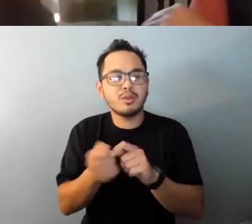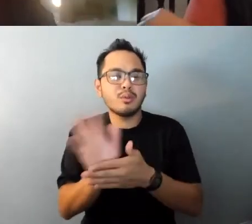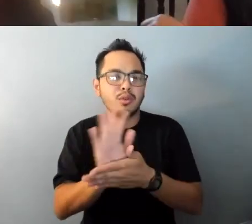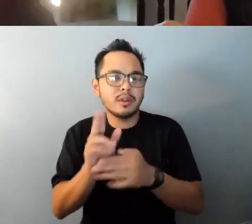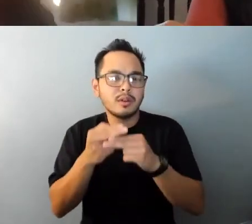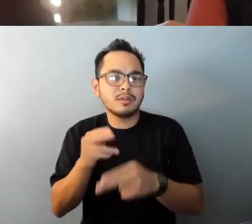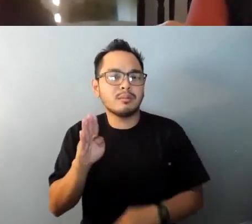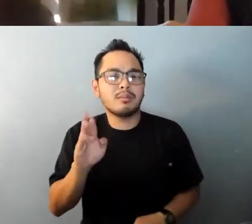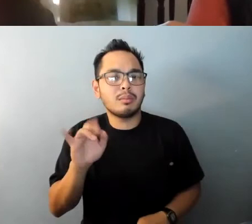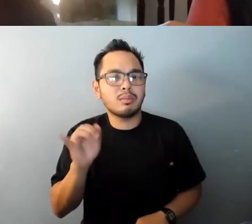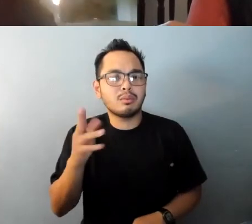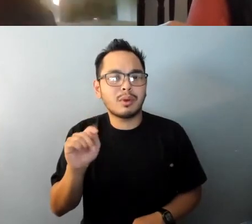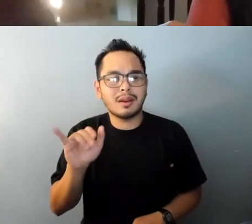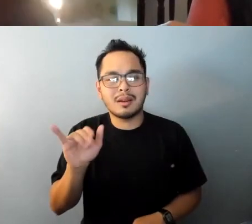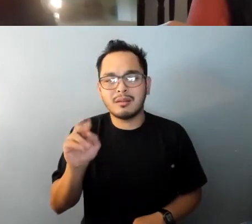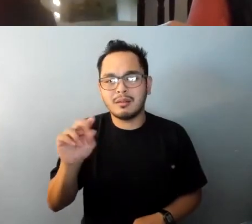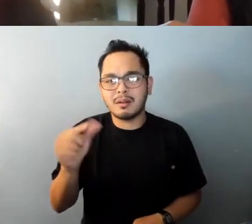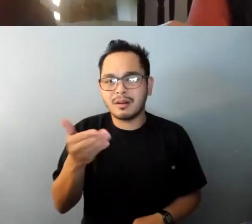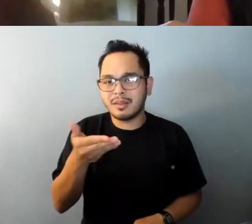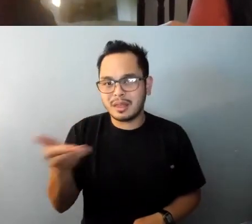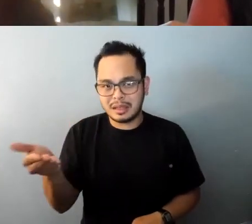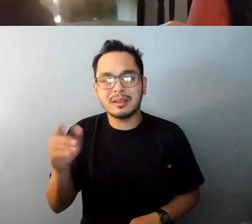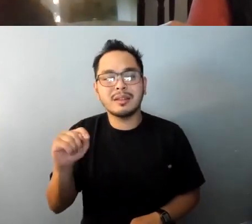influenced a lot of the crowd that Jordan hangs out with.